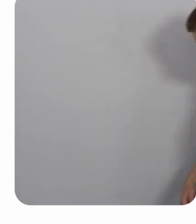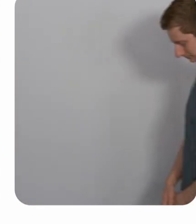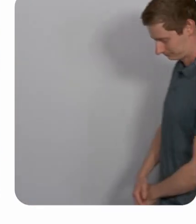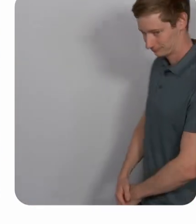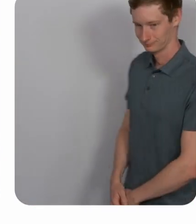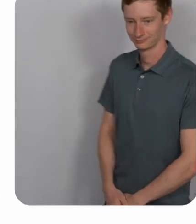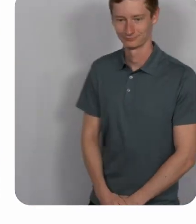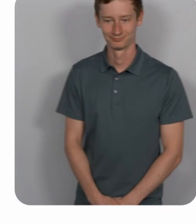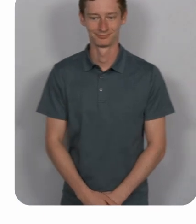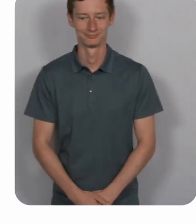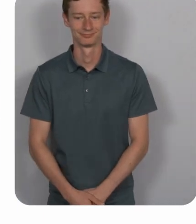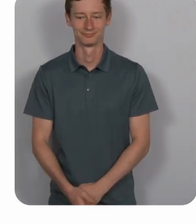Thank you.